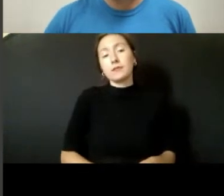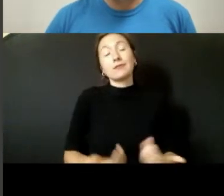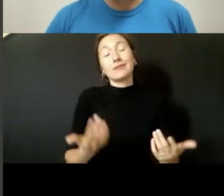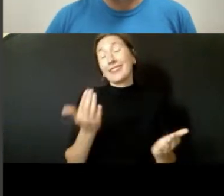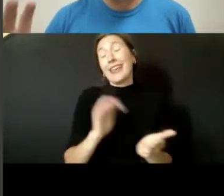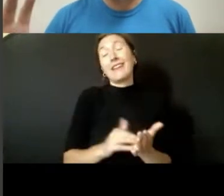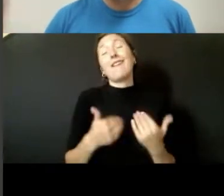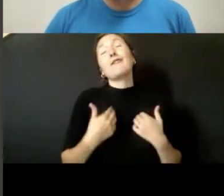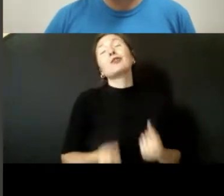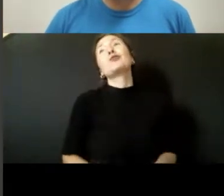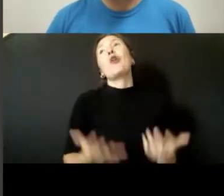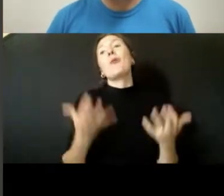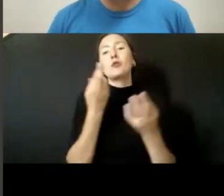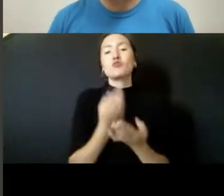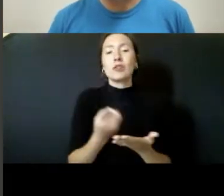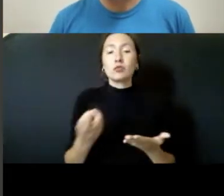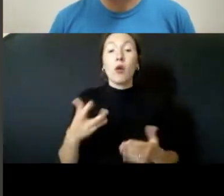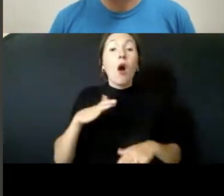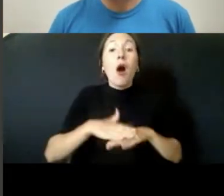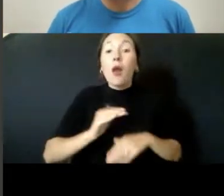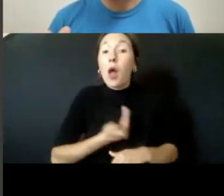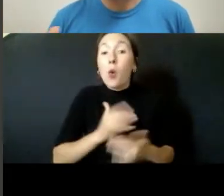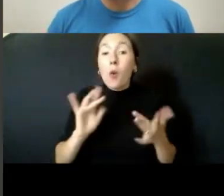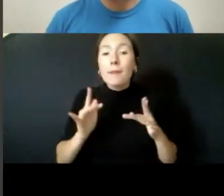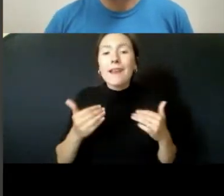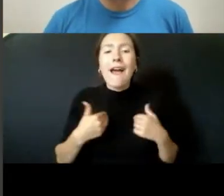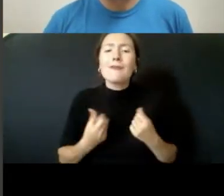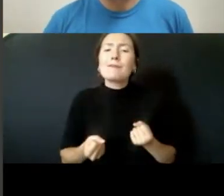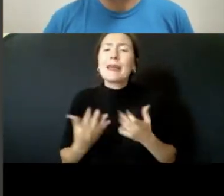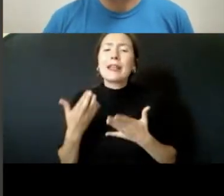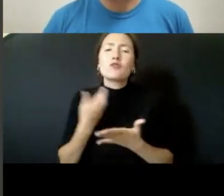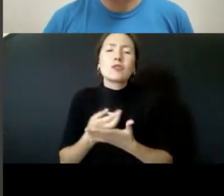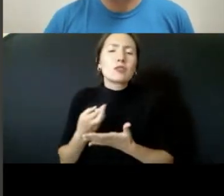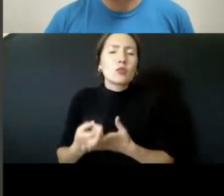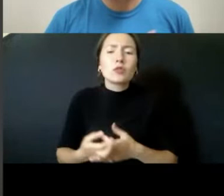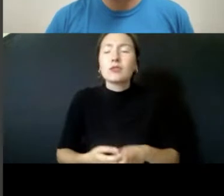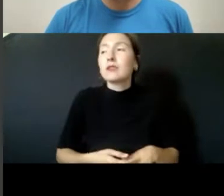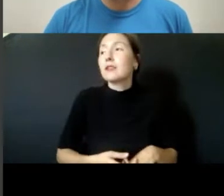resource link for the colors especially in the storyboards you can do that starting today